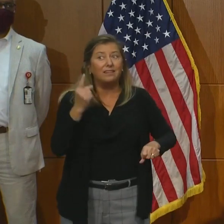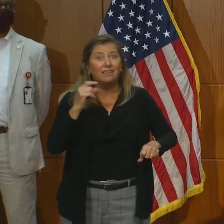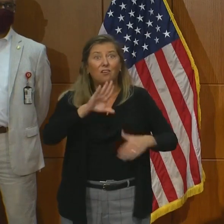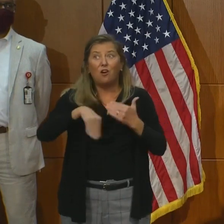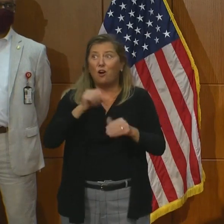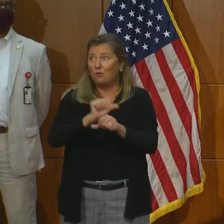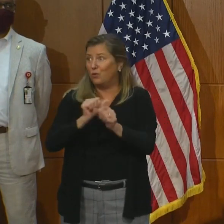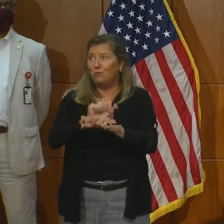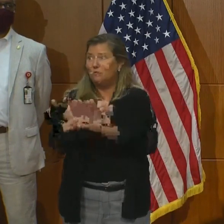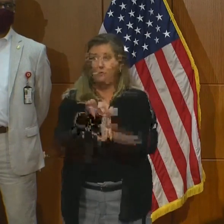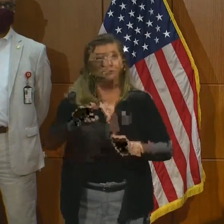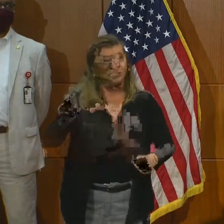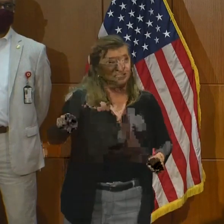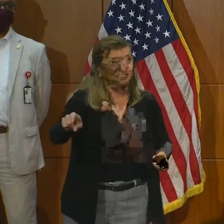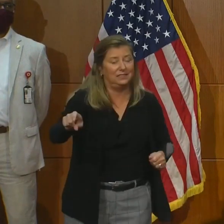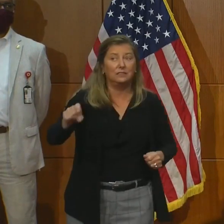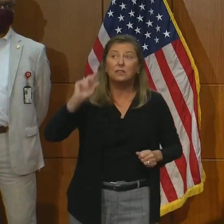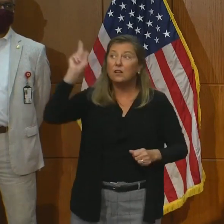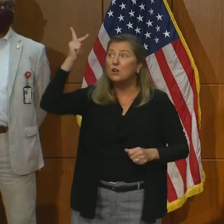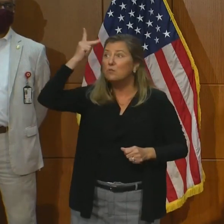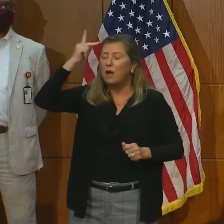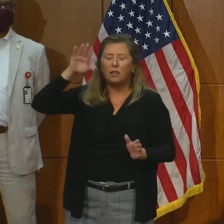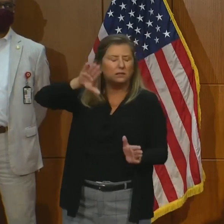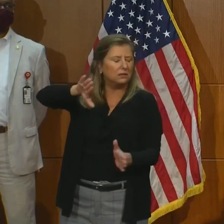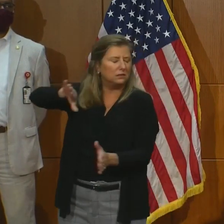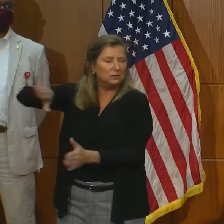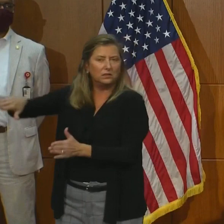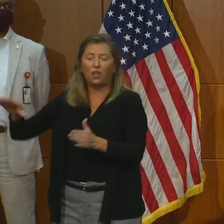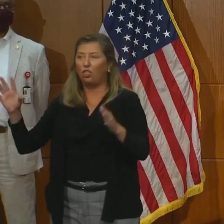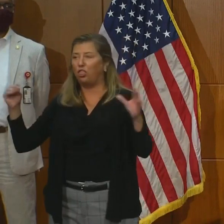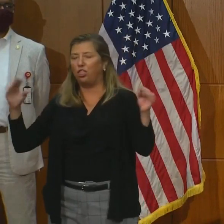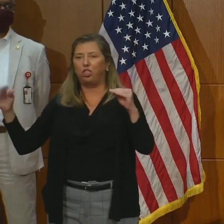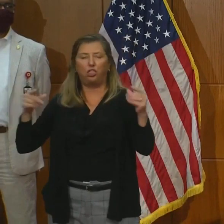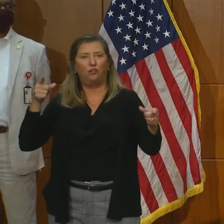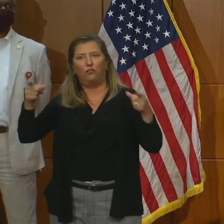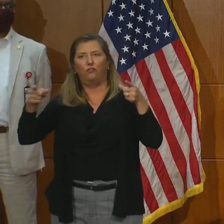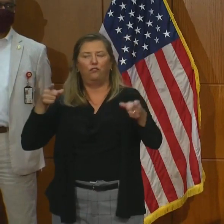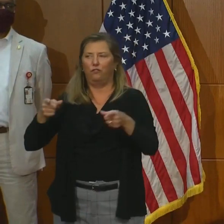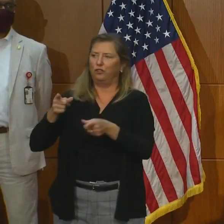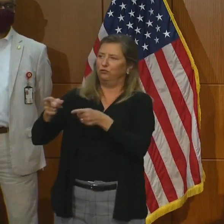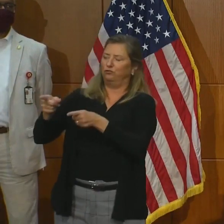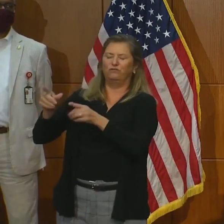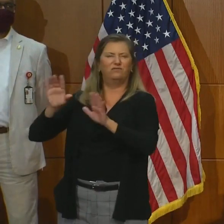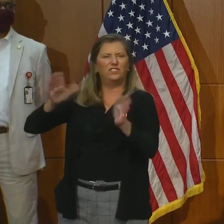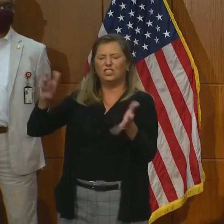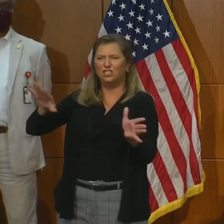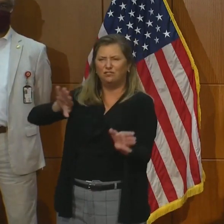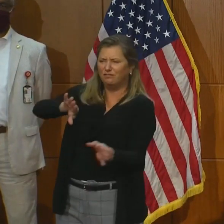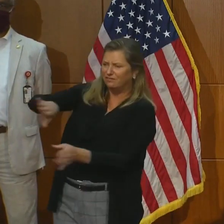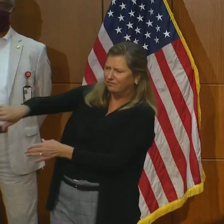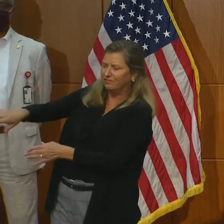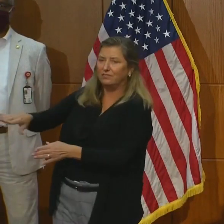THIS. HEALTH CARE CRISIS PANDEMIC BEHIND US BUT IT'S GOING TO TAKE ALL OF US WE NEED